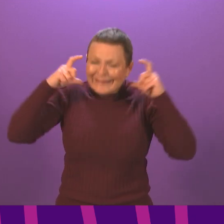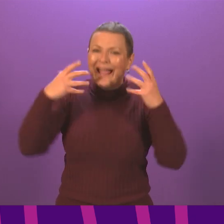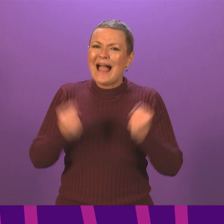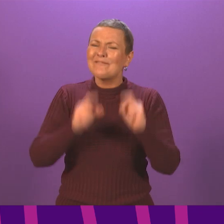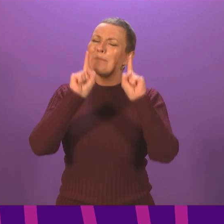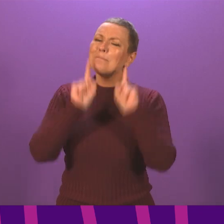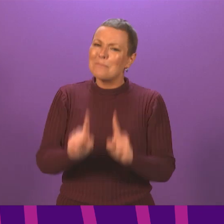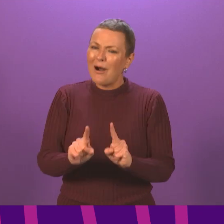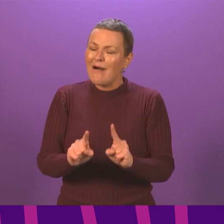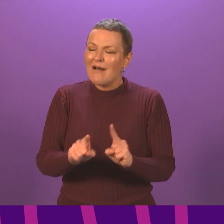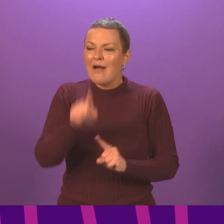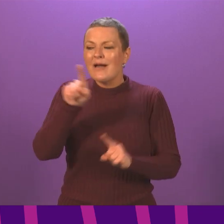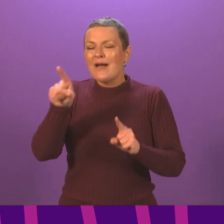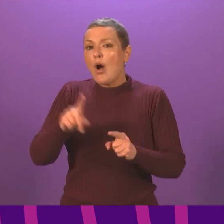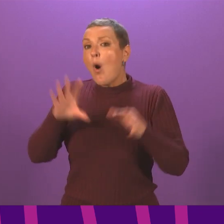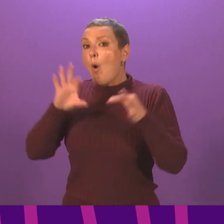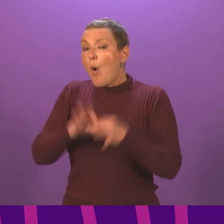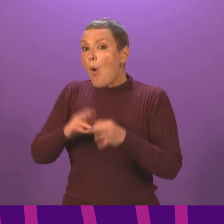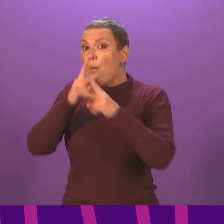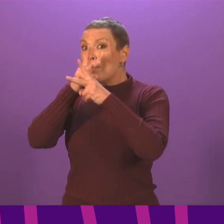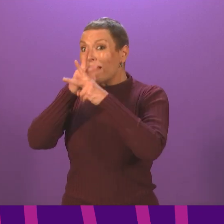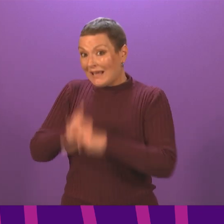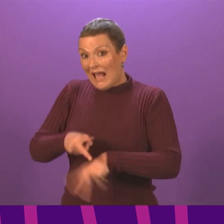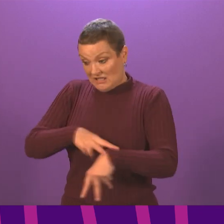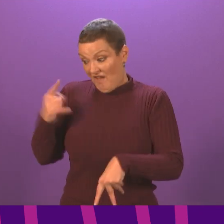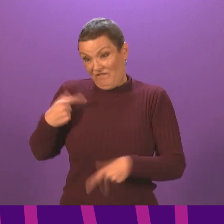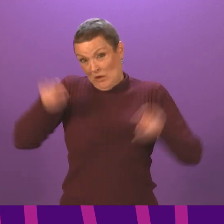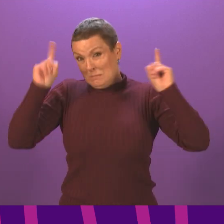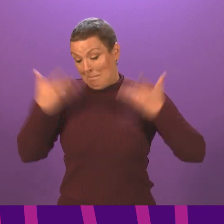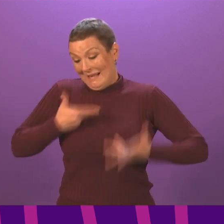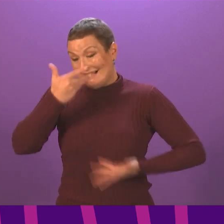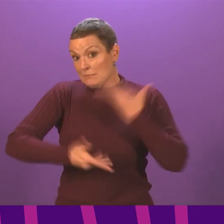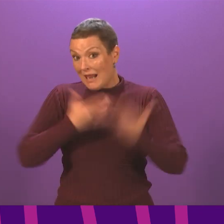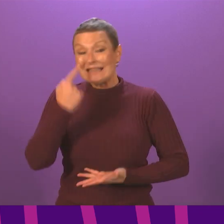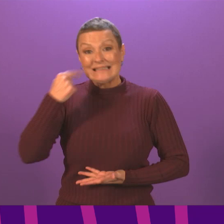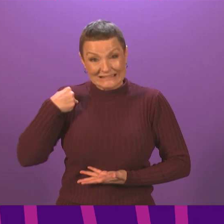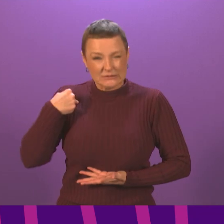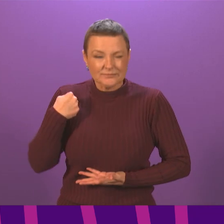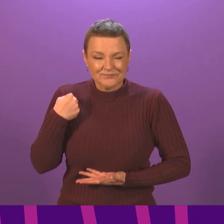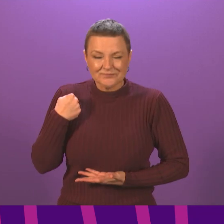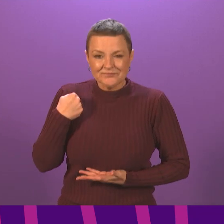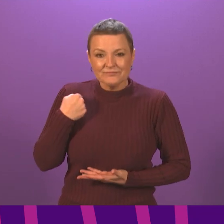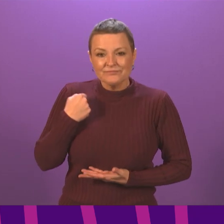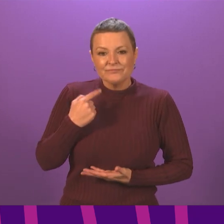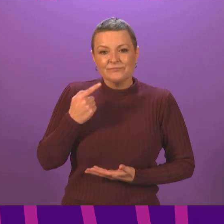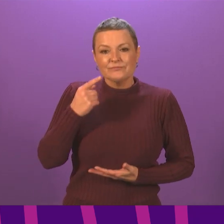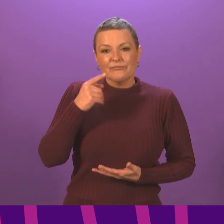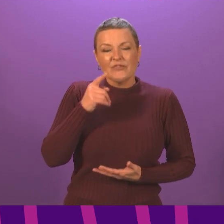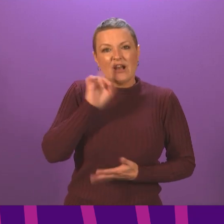The other point about home care staff—the First Minister explained this yesterday—relates